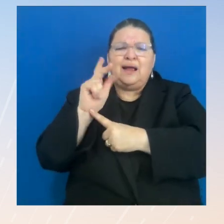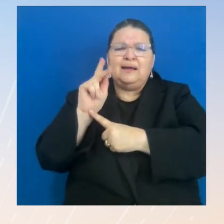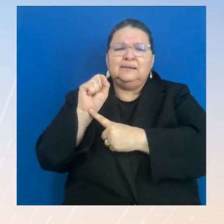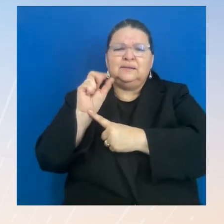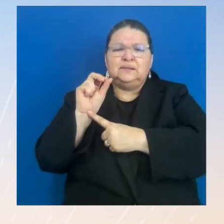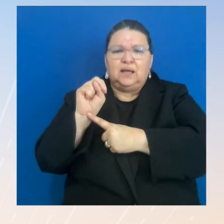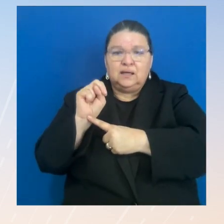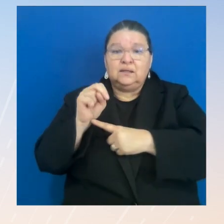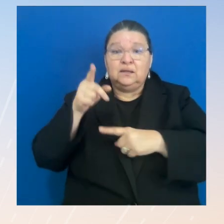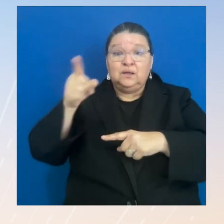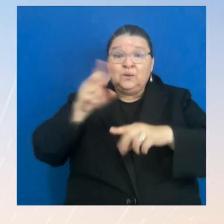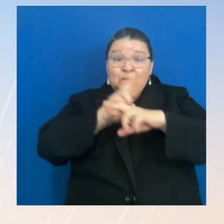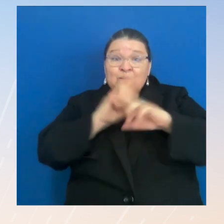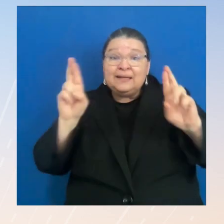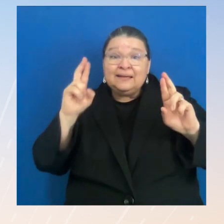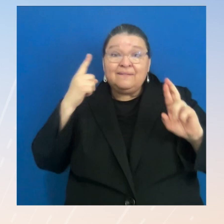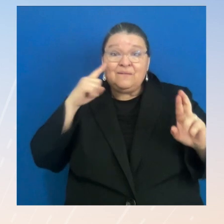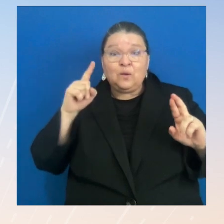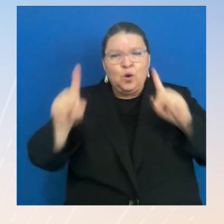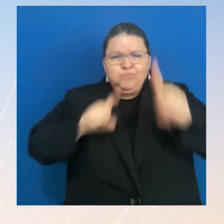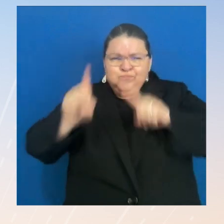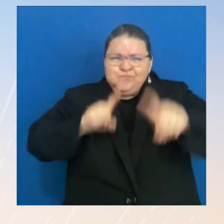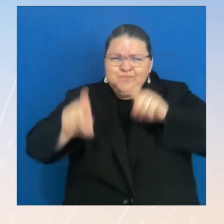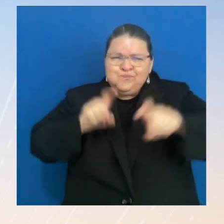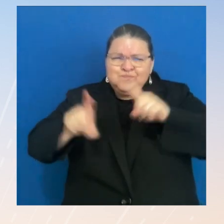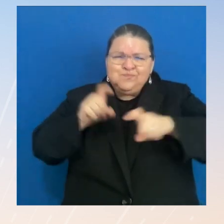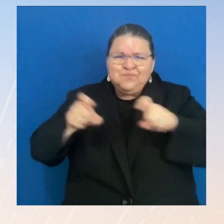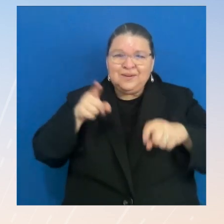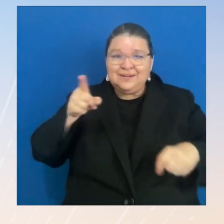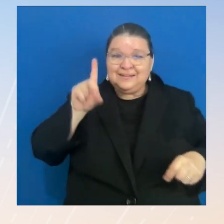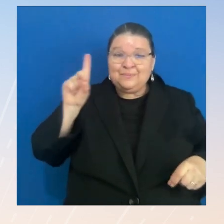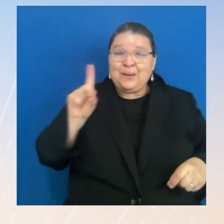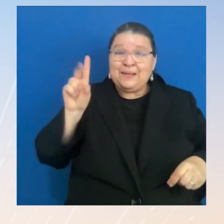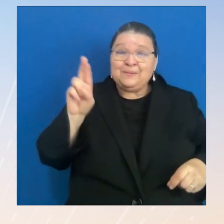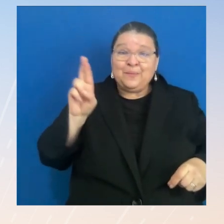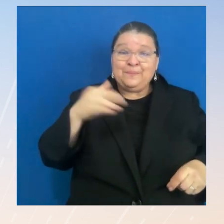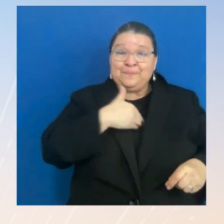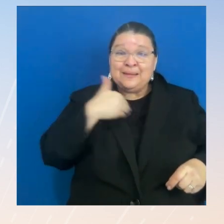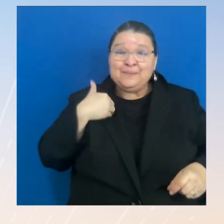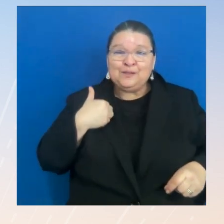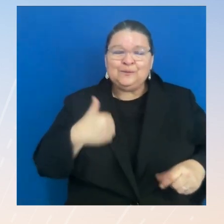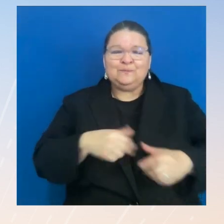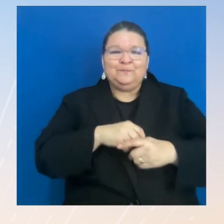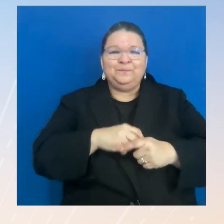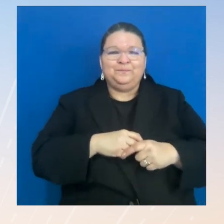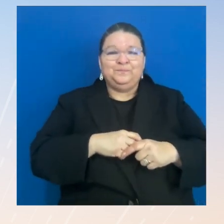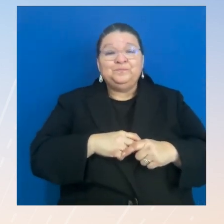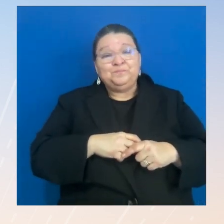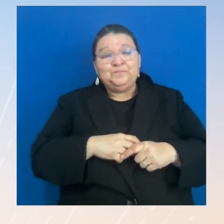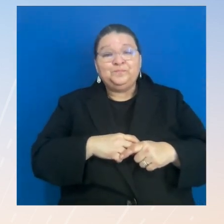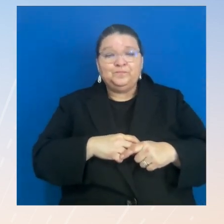Ms. Psaki: Well, first, Judge Jackson, I think as you've seen, has been meeting with -- working to meet with every member on the committee